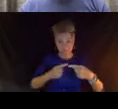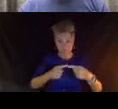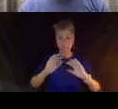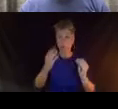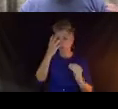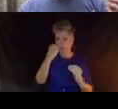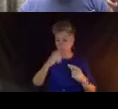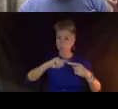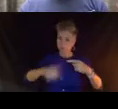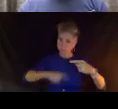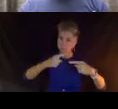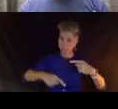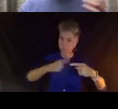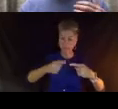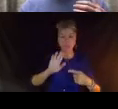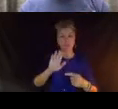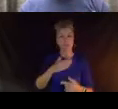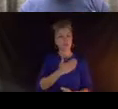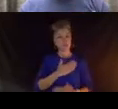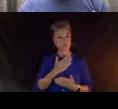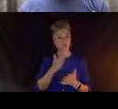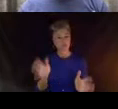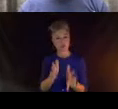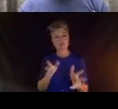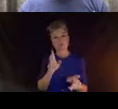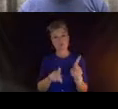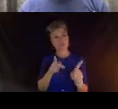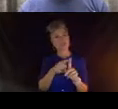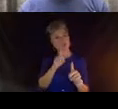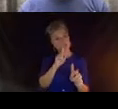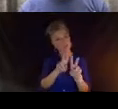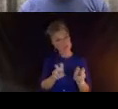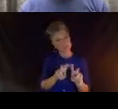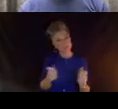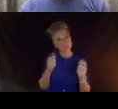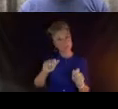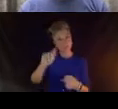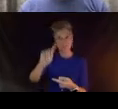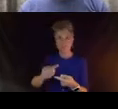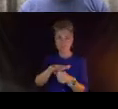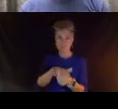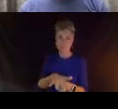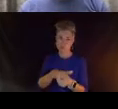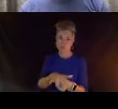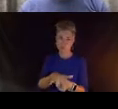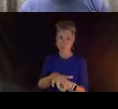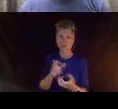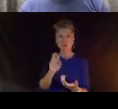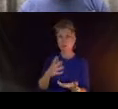to take a look at what makes most sense for them to reduce that stress. And if there is something, or talk to your healthcare providers,